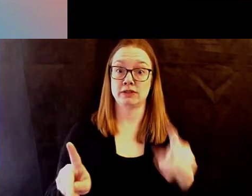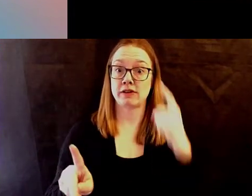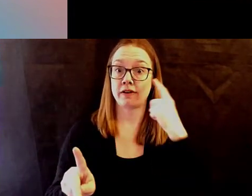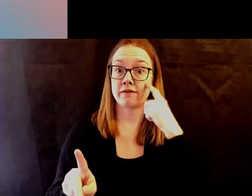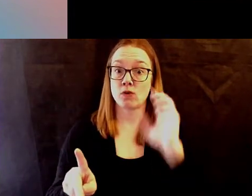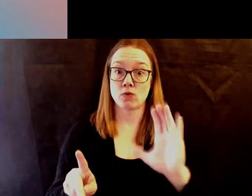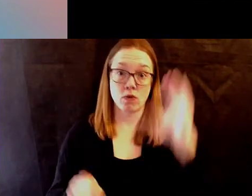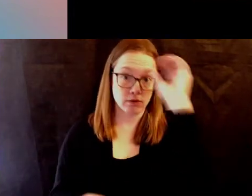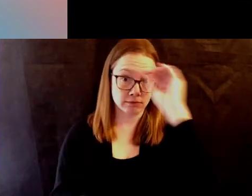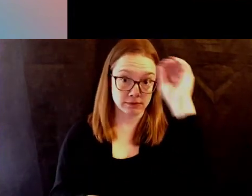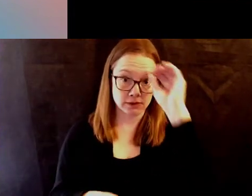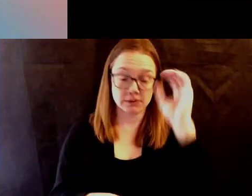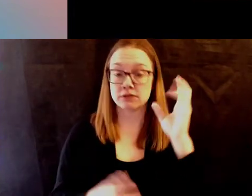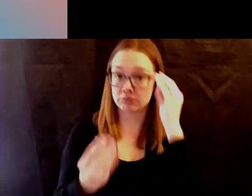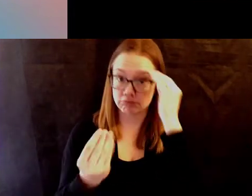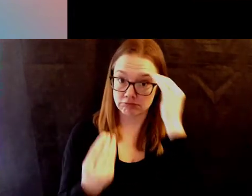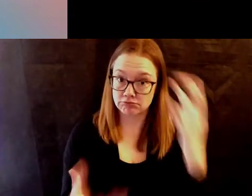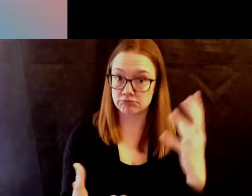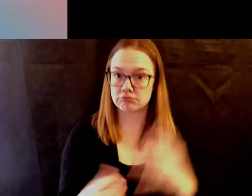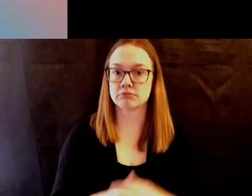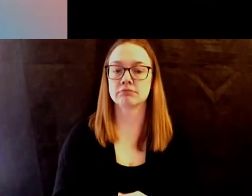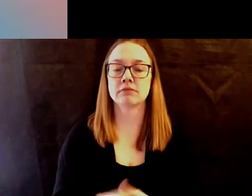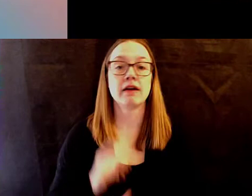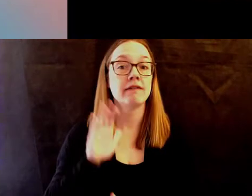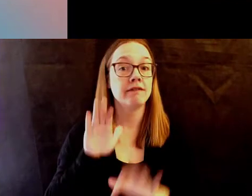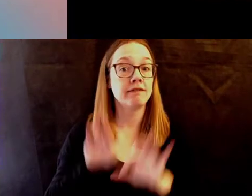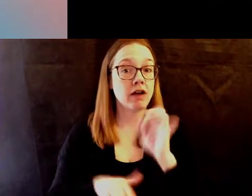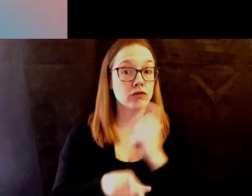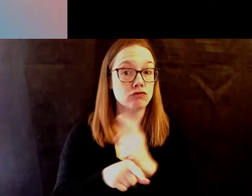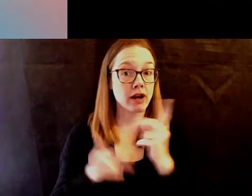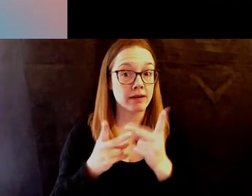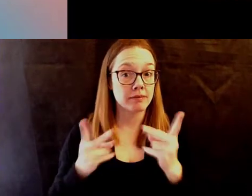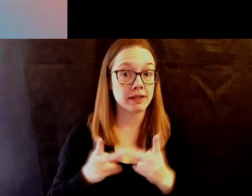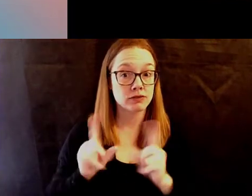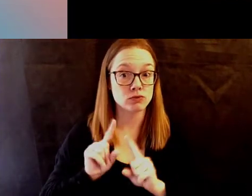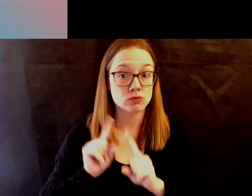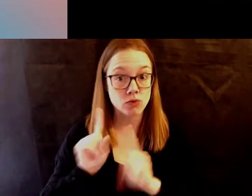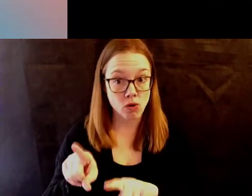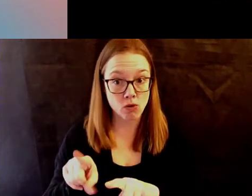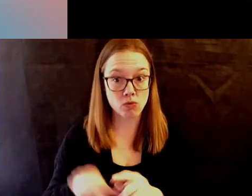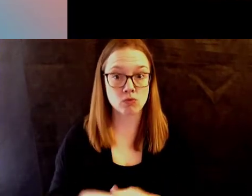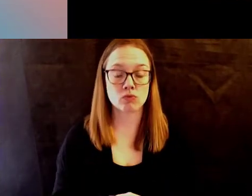finding the right place to go so that you can be heard, and why your voice matters.